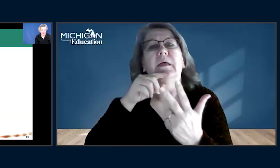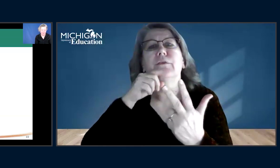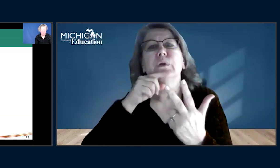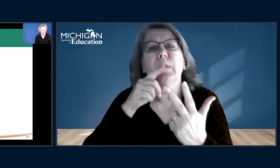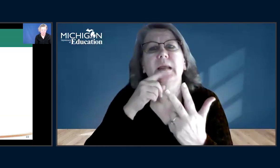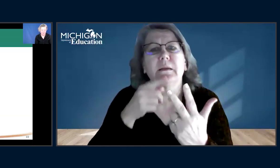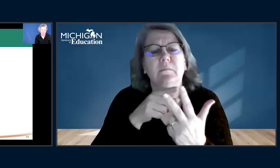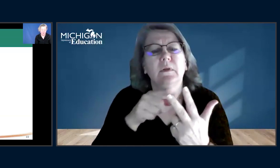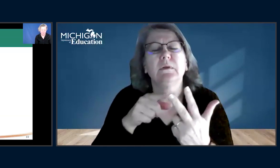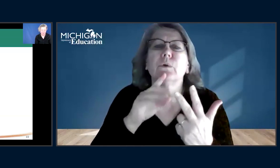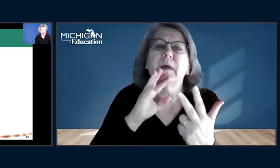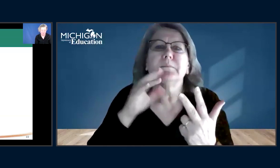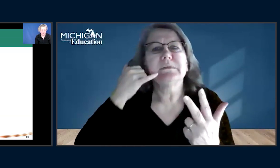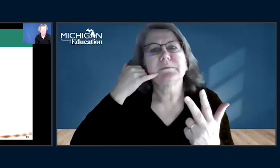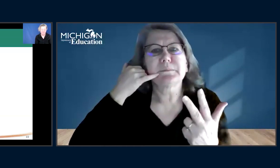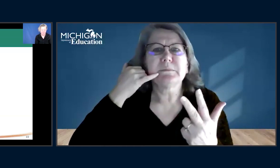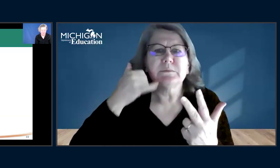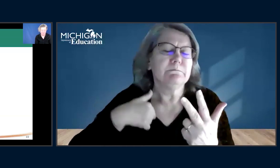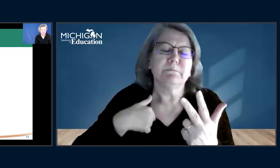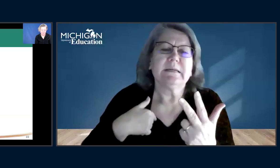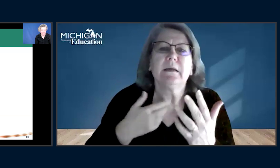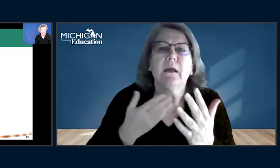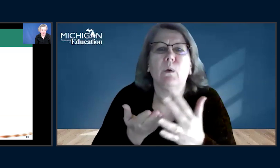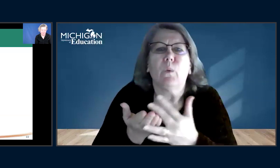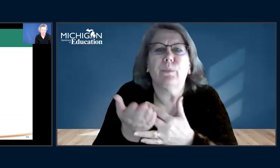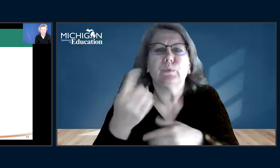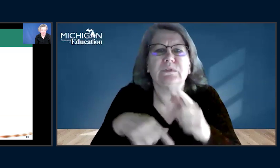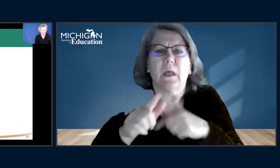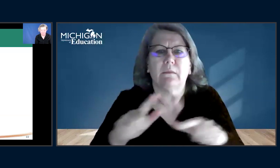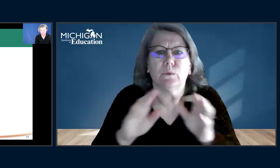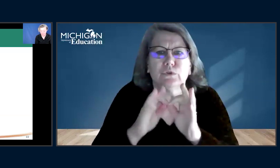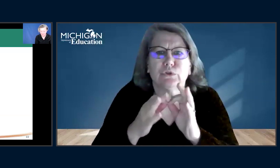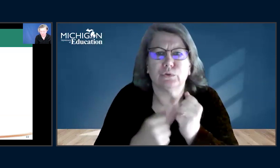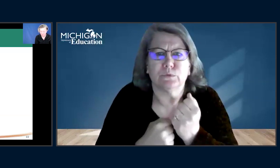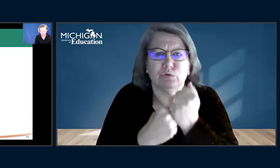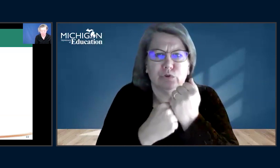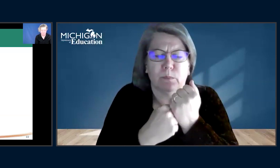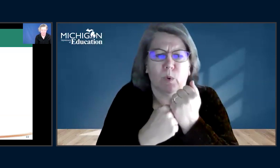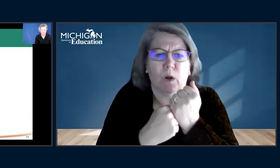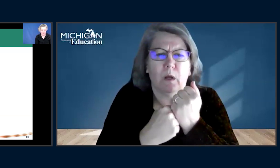might contact them back. So the other two colleagues are hearing, and so they just speak for themselves on the phone-- of course, like I said, I don't.